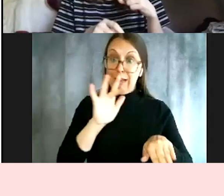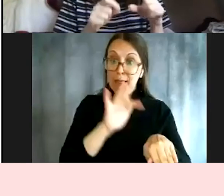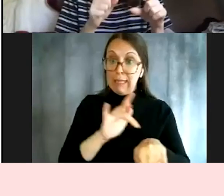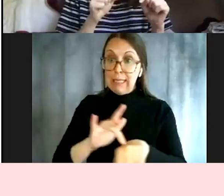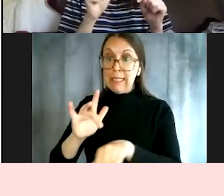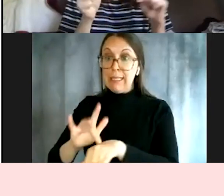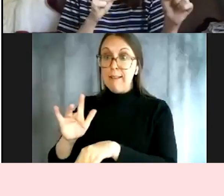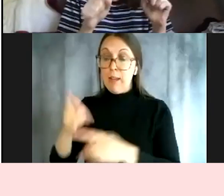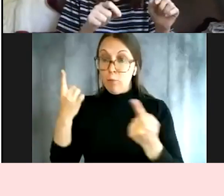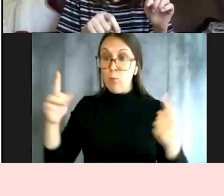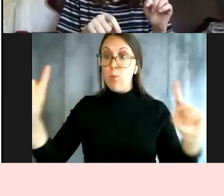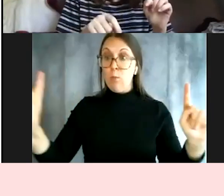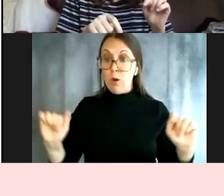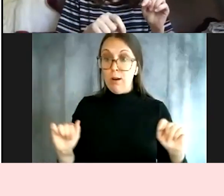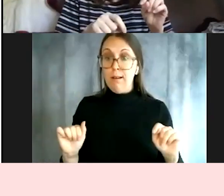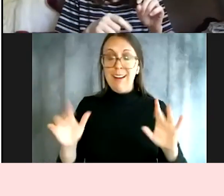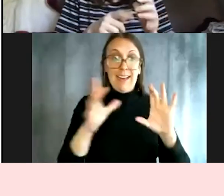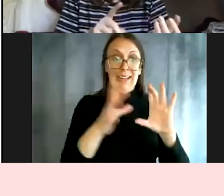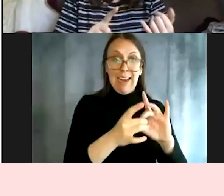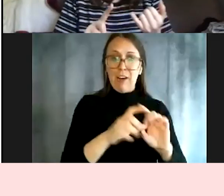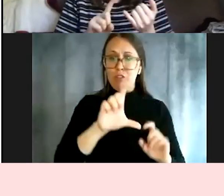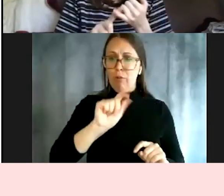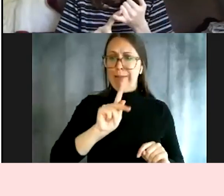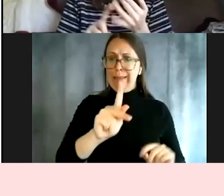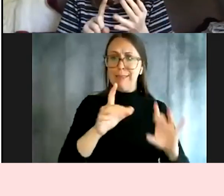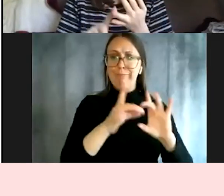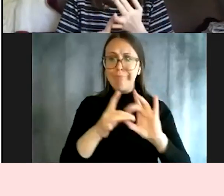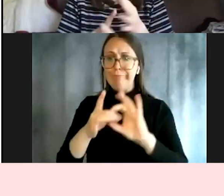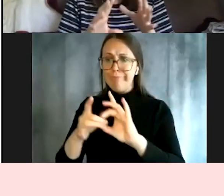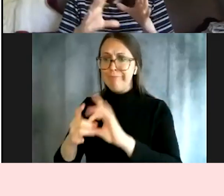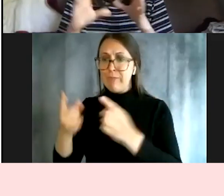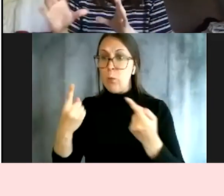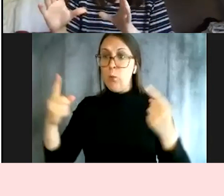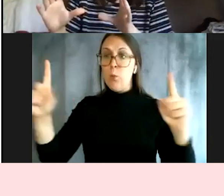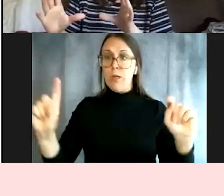all of your connections work, there are programs like Figma and Sketch where you can create these